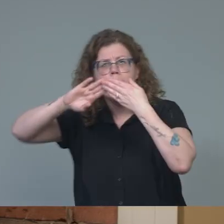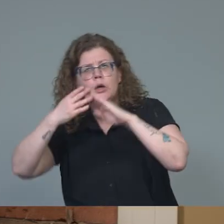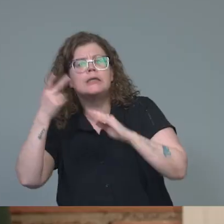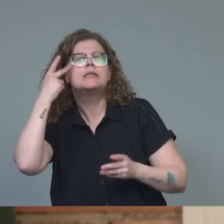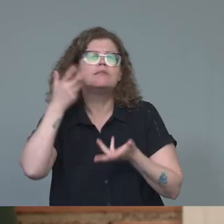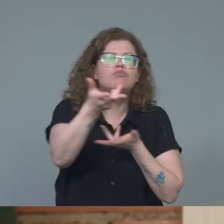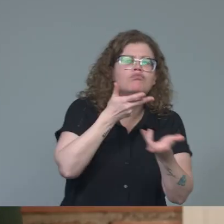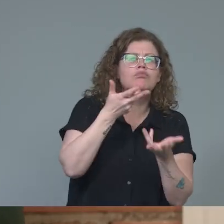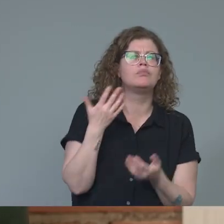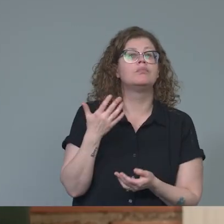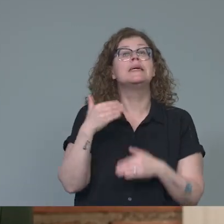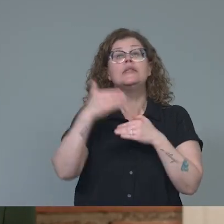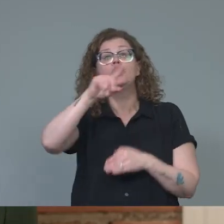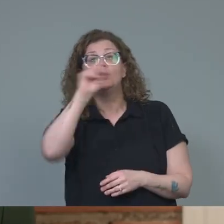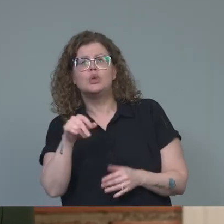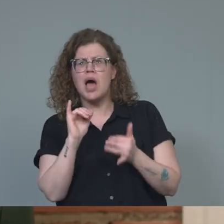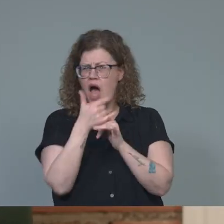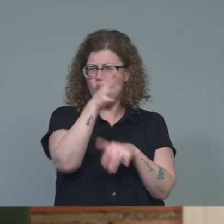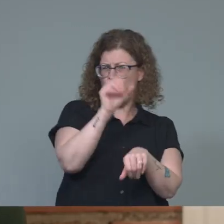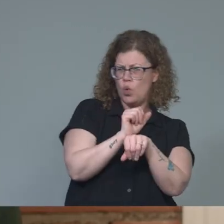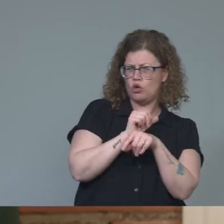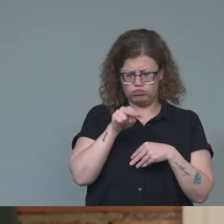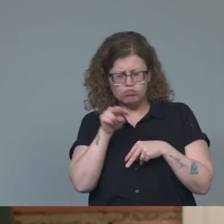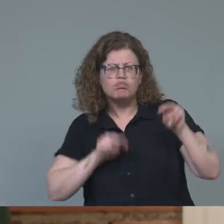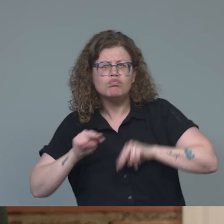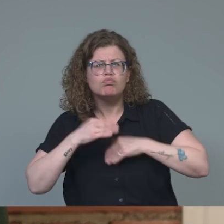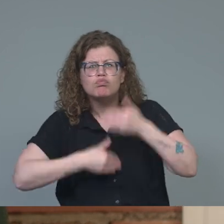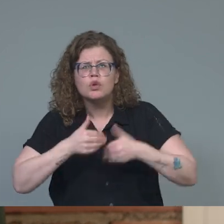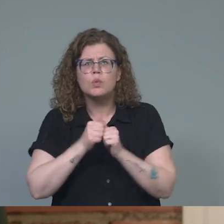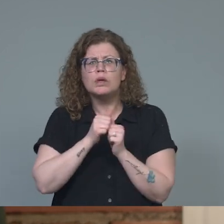an artwork that is meaningful to the community as a whole and to have people participate in the